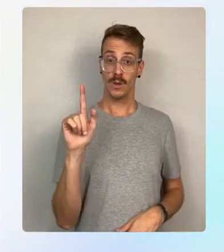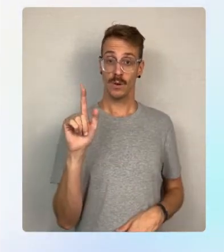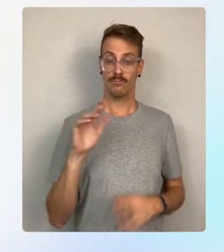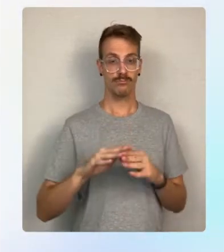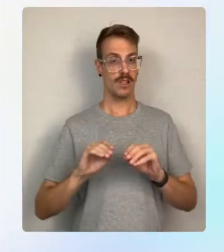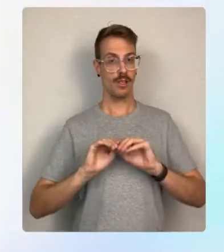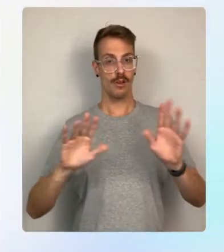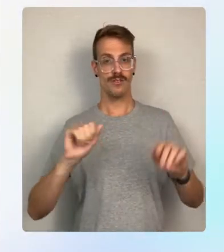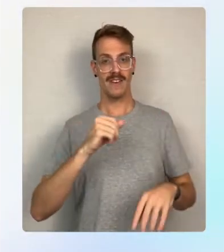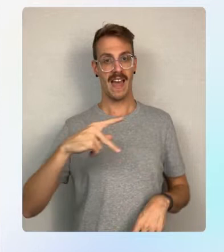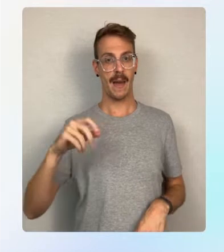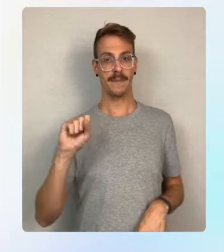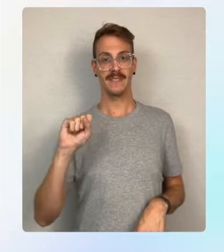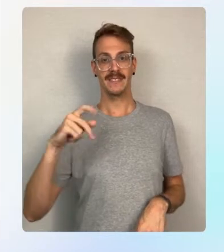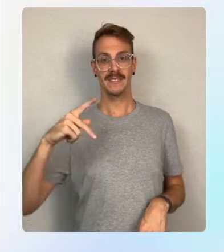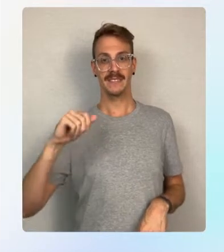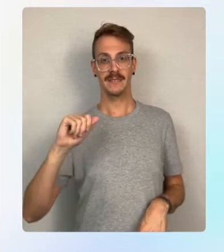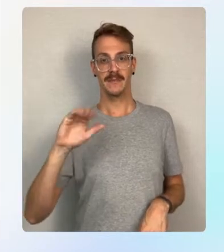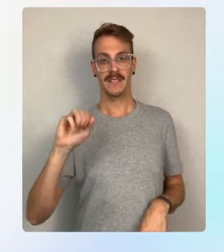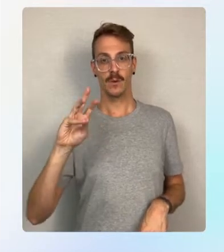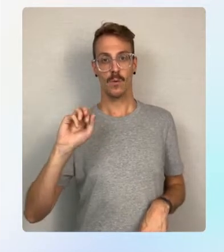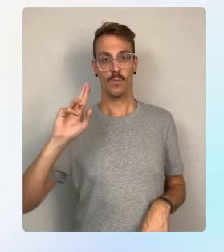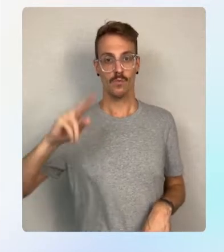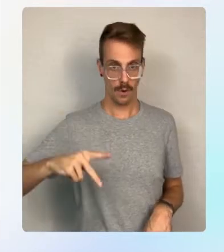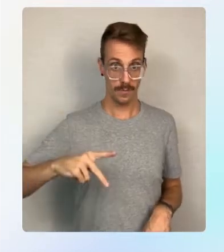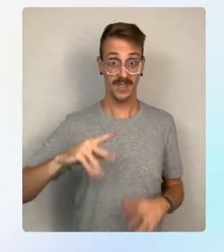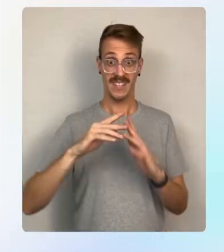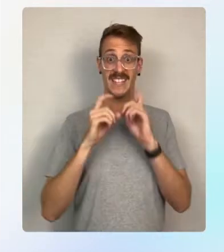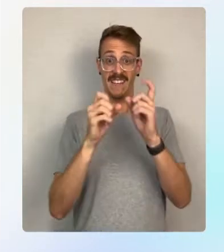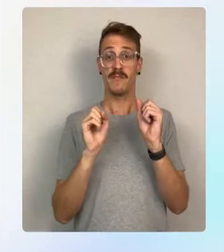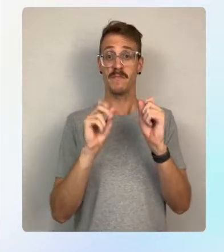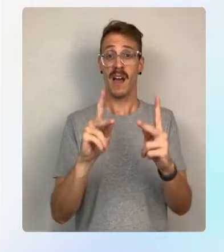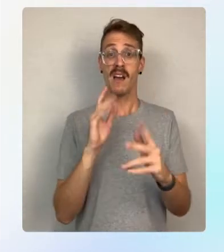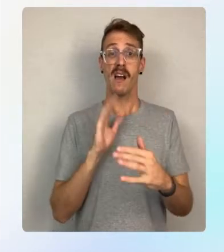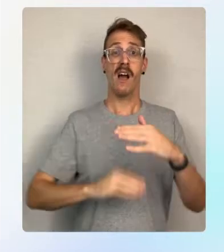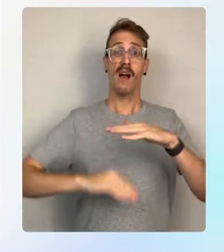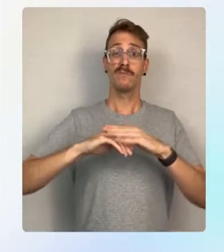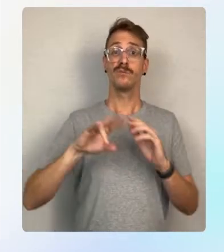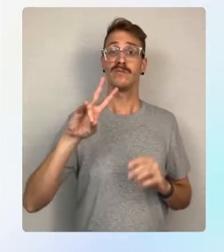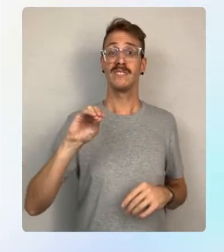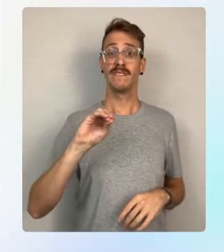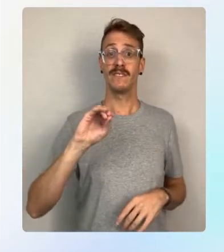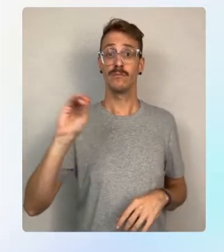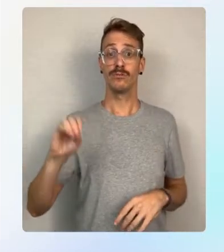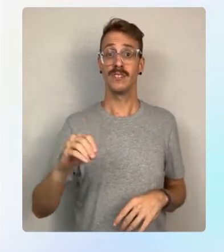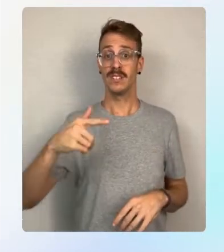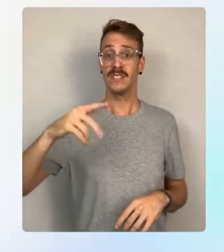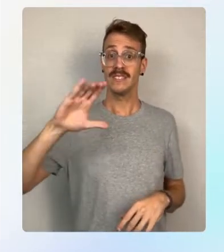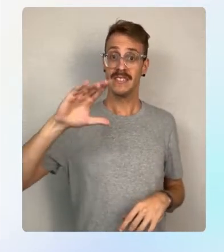we launched Application SpaceWarp, which can give you back up to 70% of CPU and GPU time.